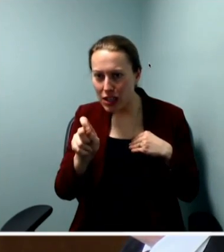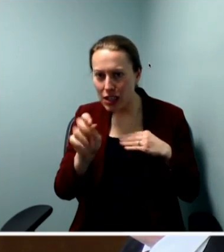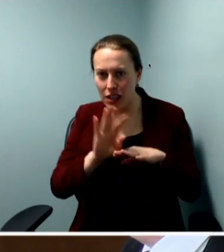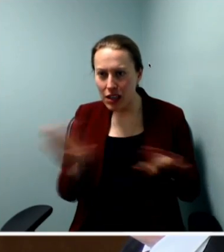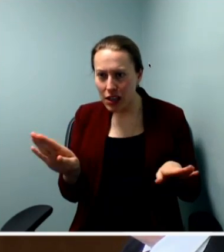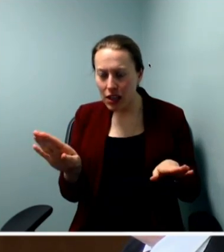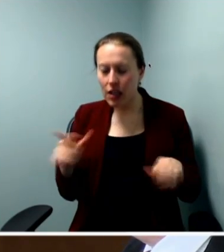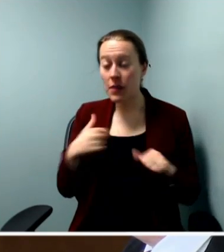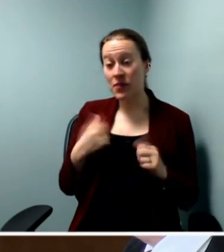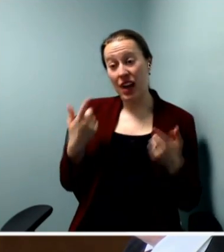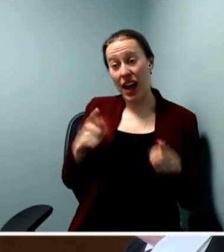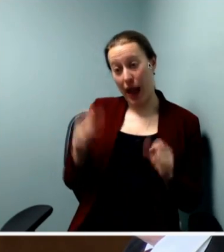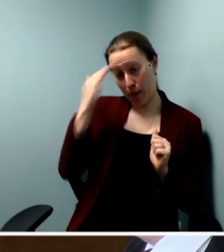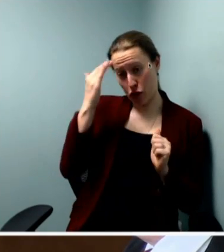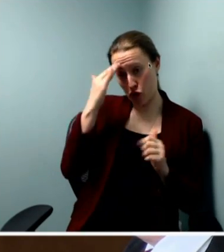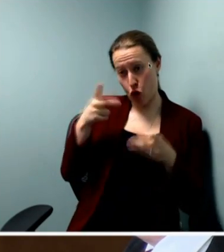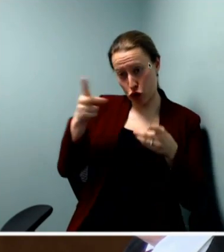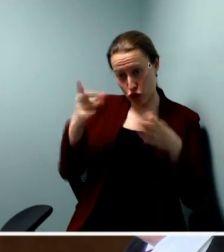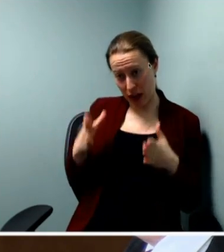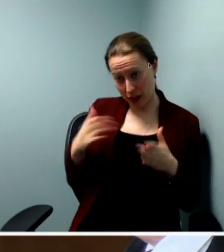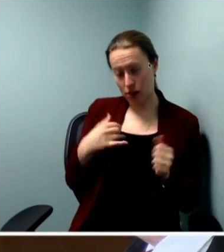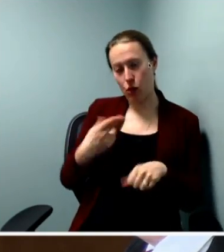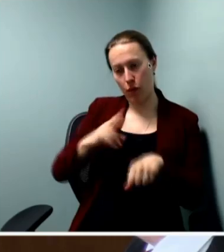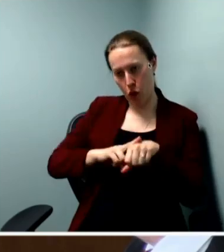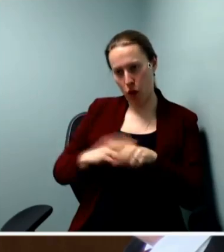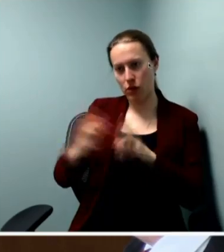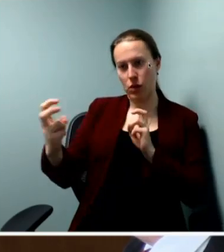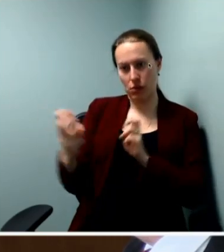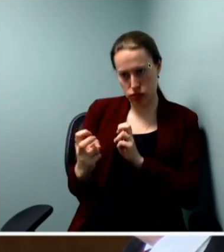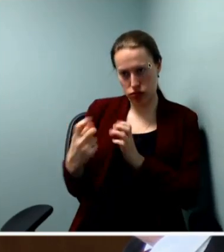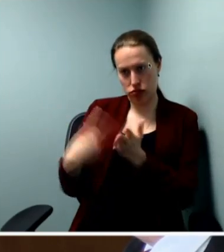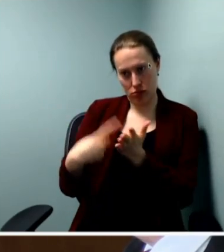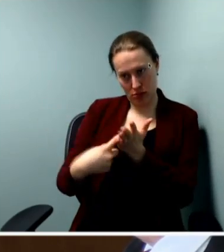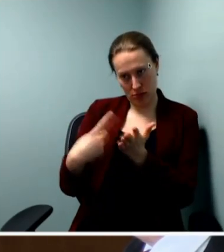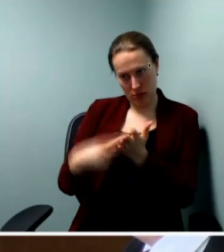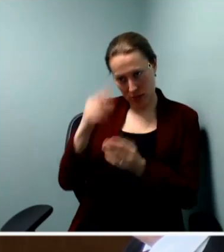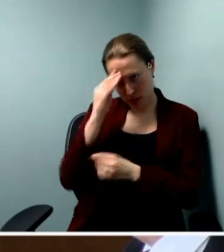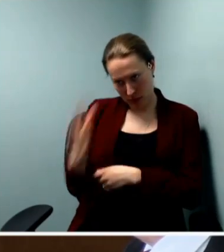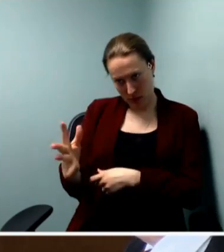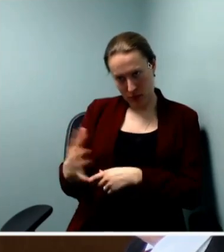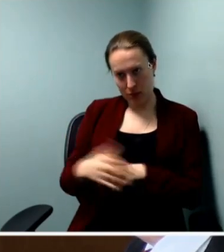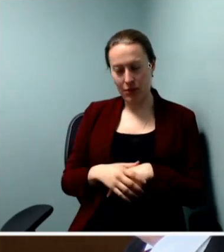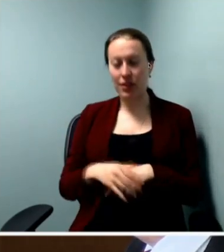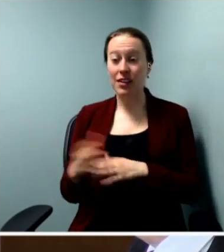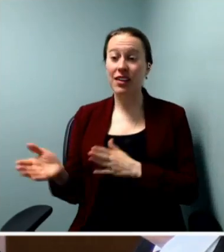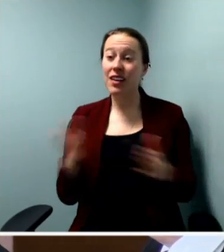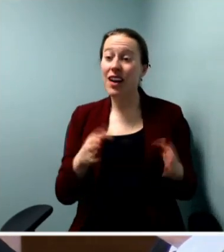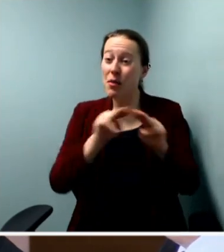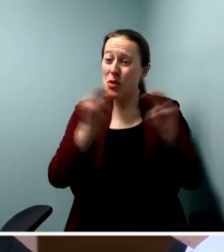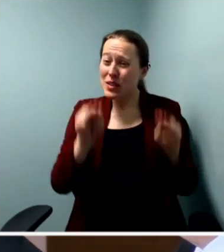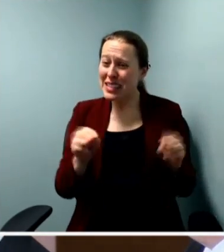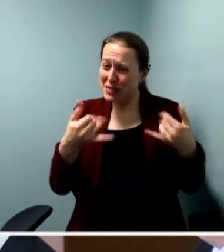so we had conversations about it. In museums curators still hang art